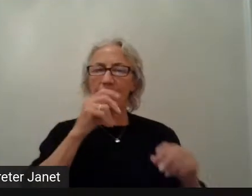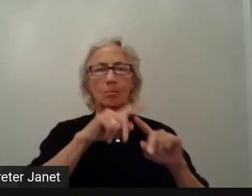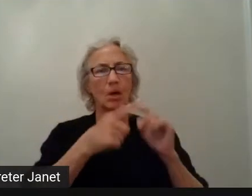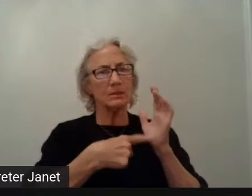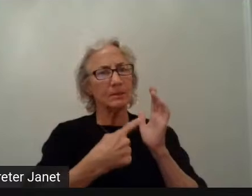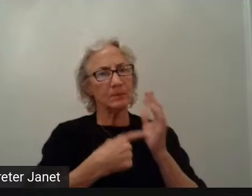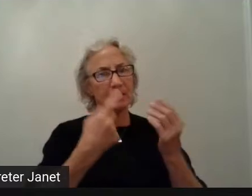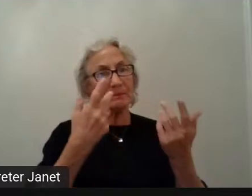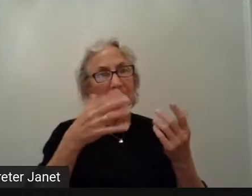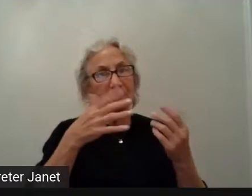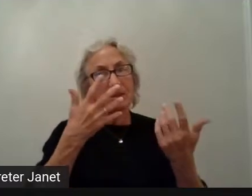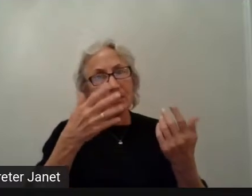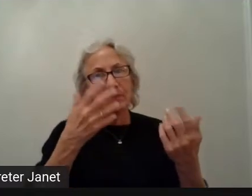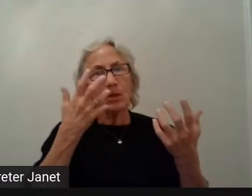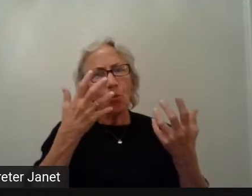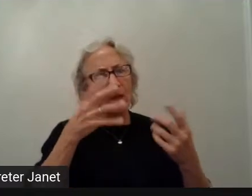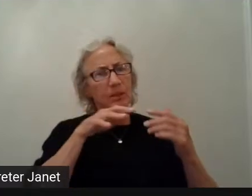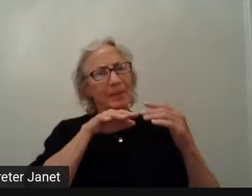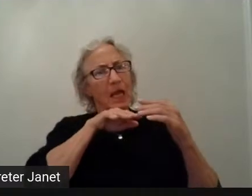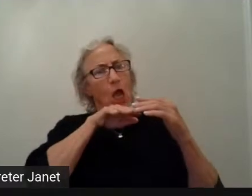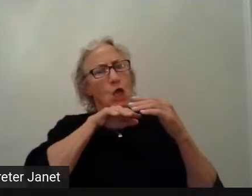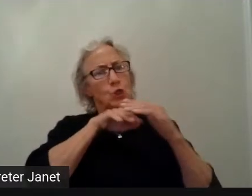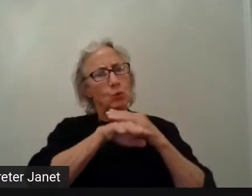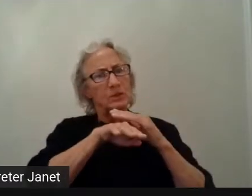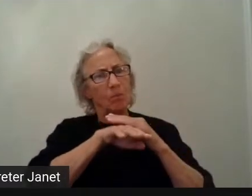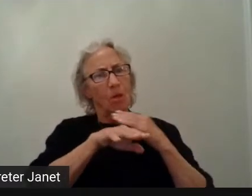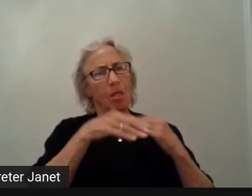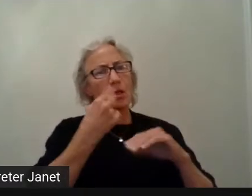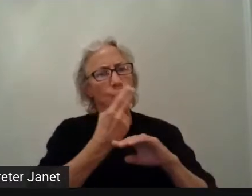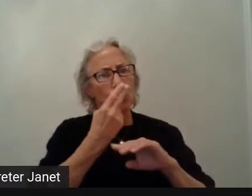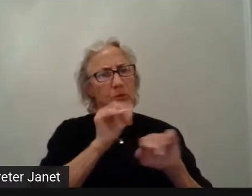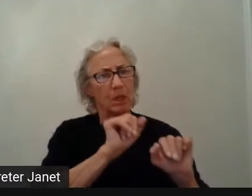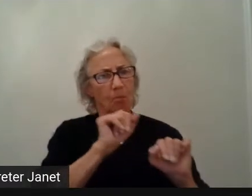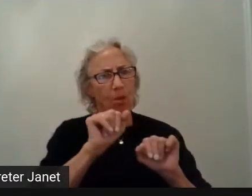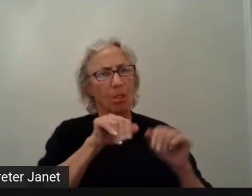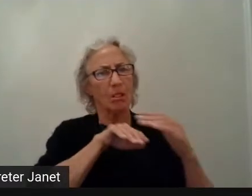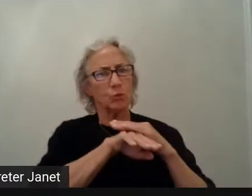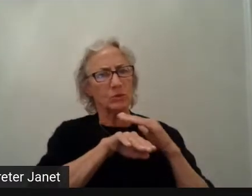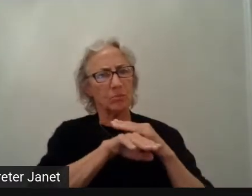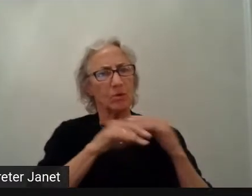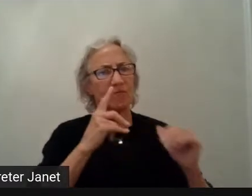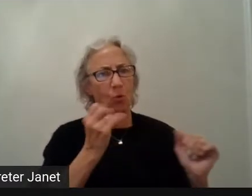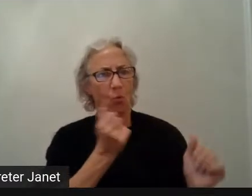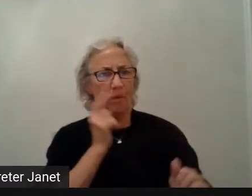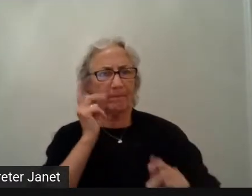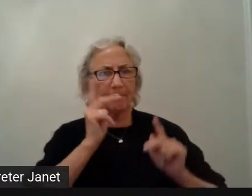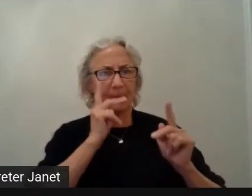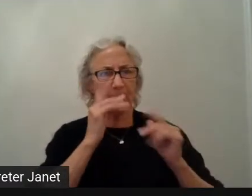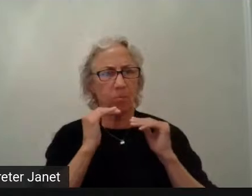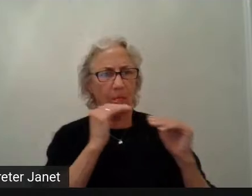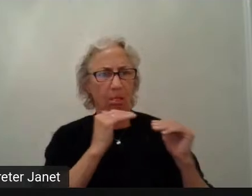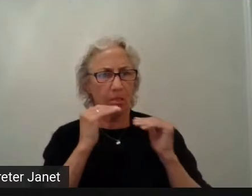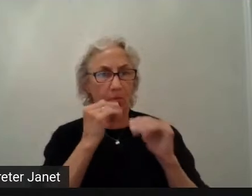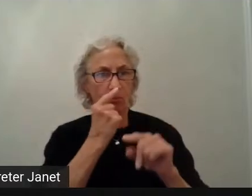build functional websites that achieve whatever their goal is provide with the goal is to just look pretty that is one thing but it has to be usable, has to